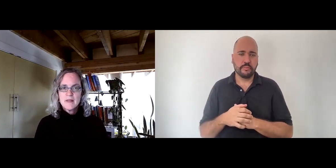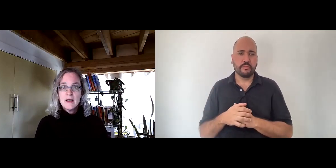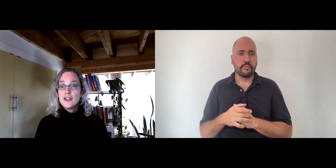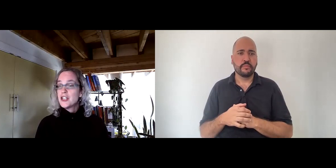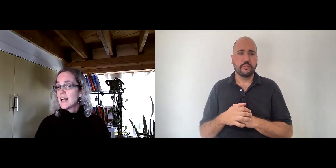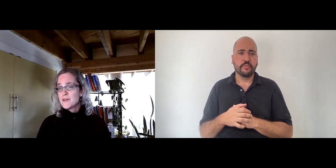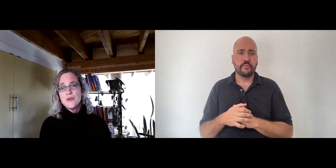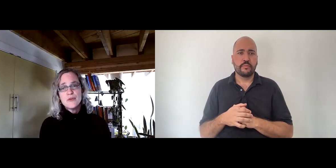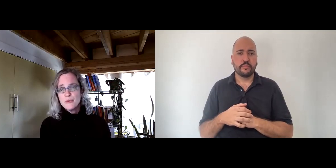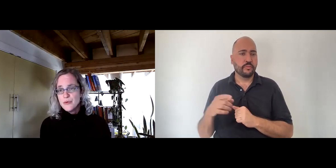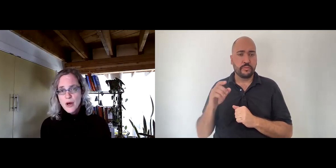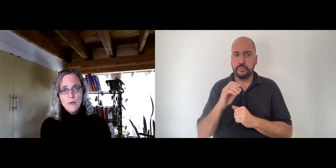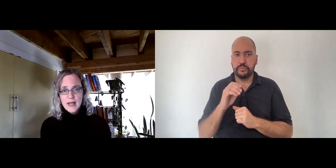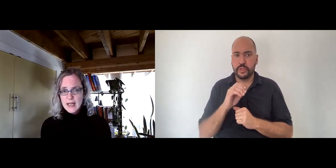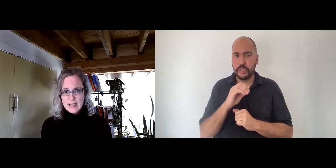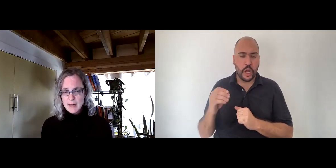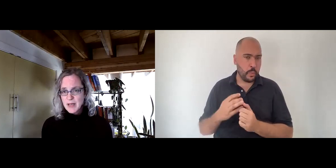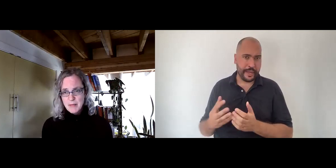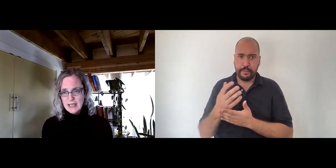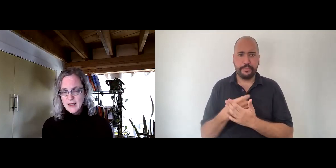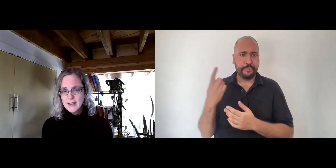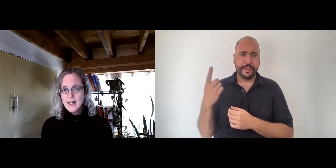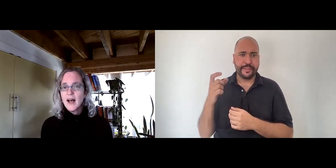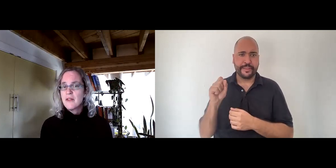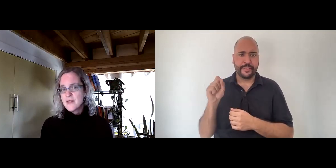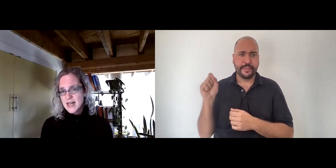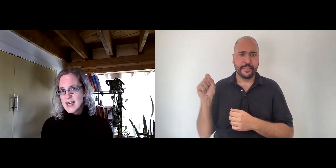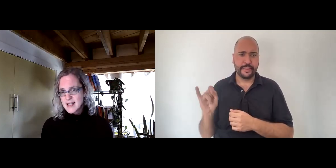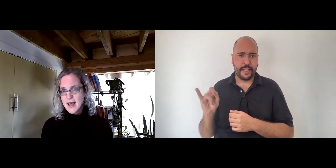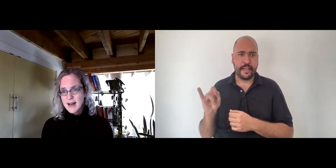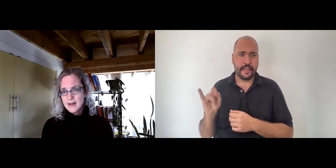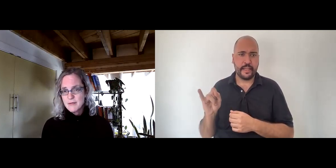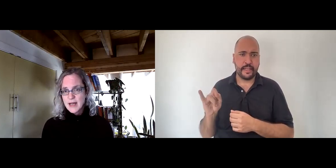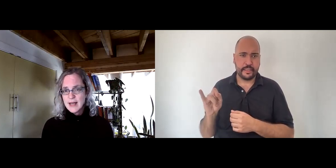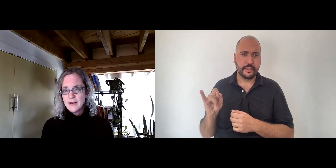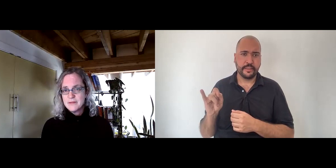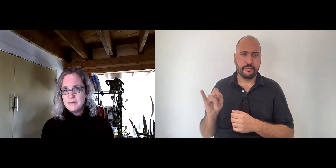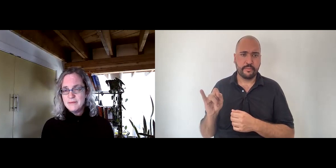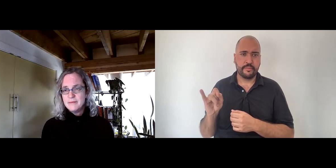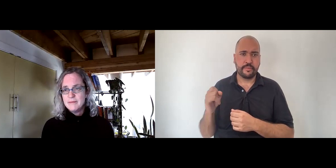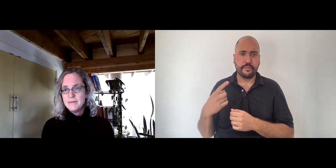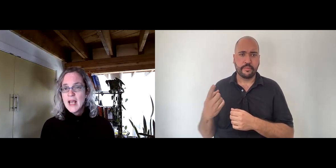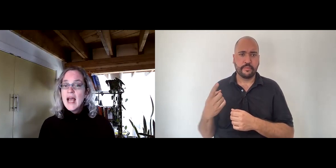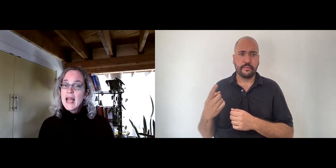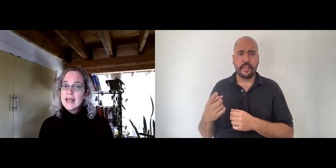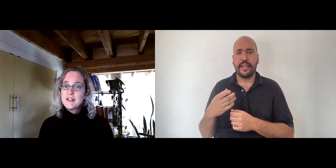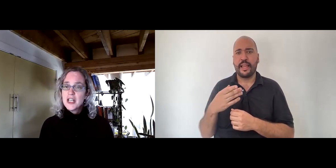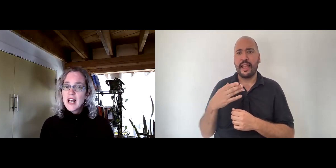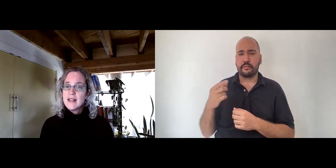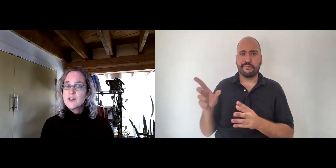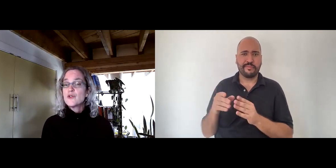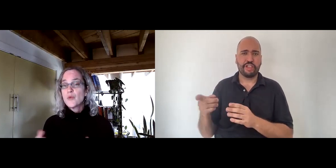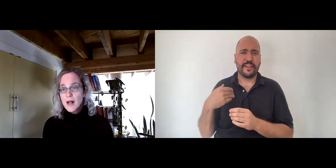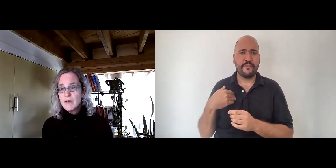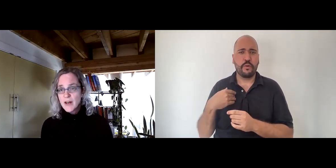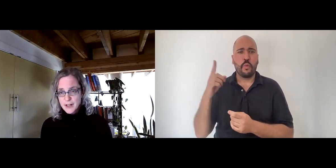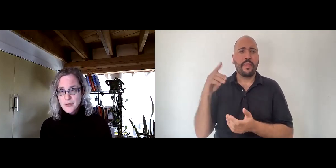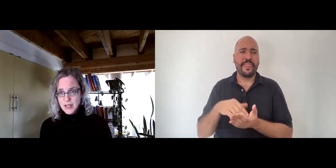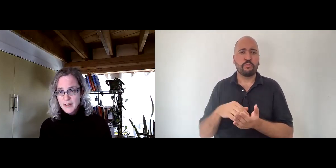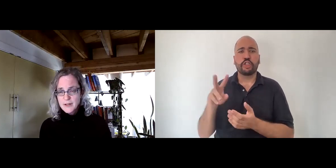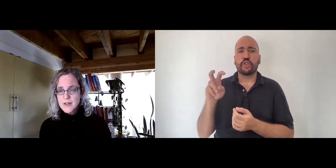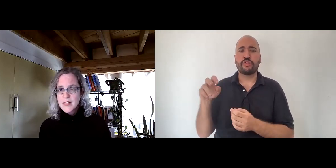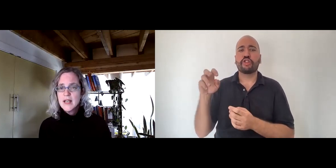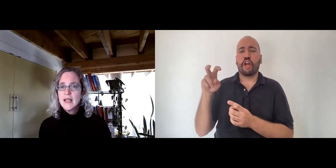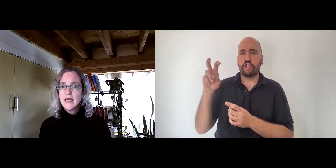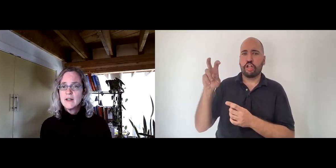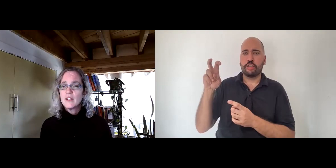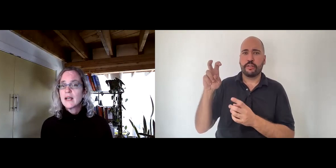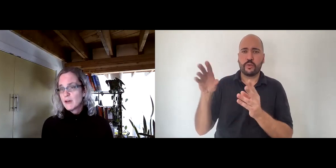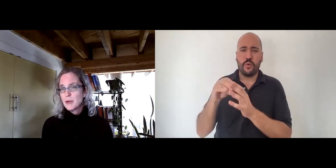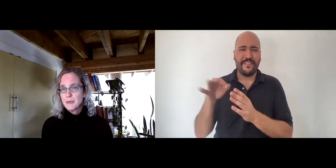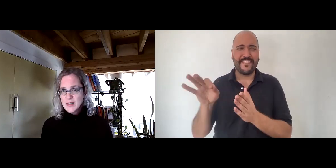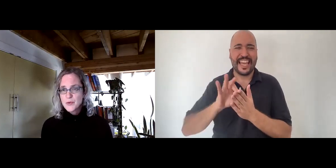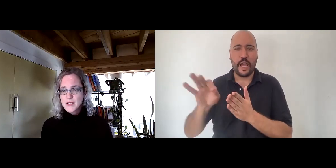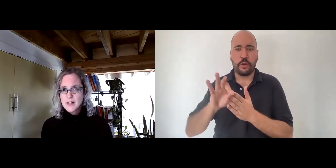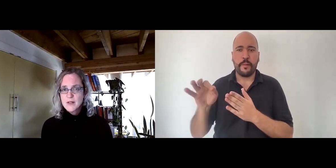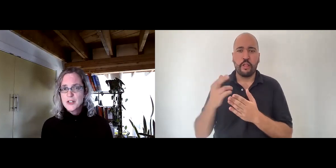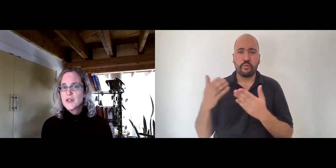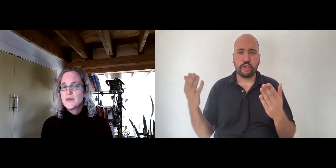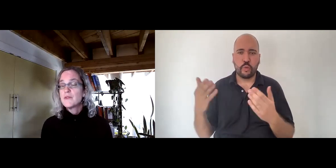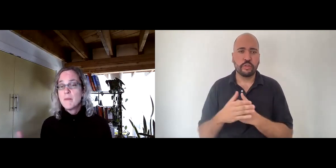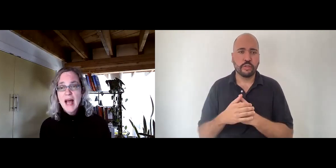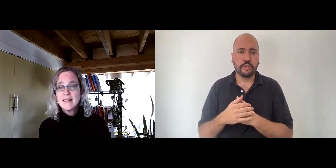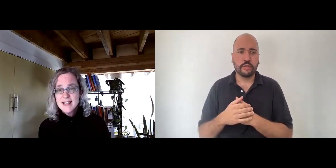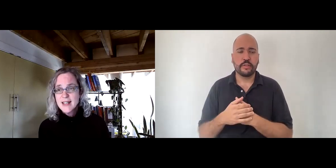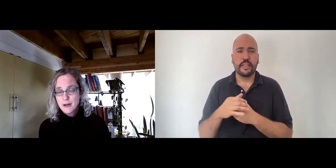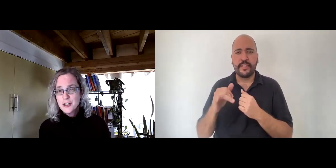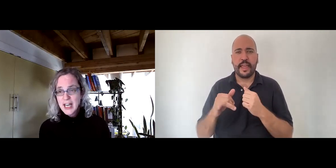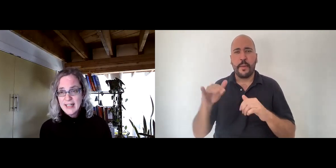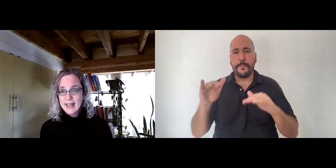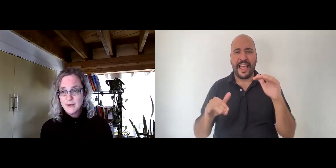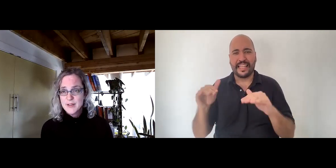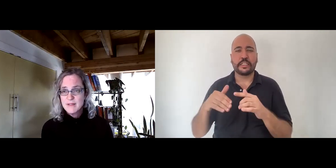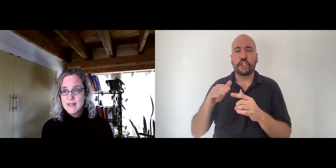She has no income coming in other than SSI right now, and she has $1,200 in countable resources, which is the balance in her checking account.